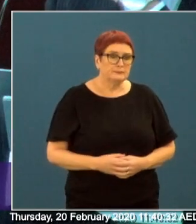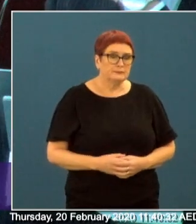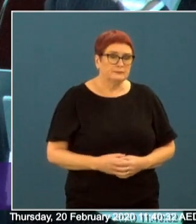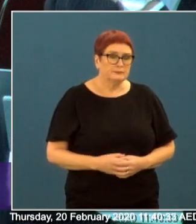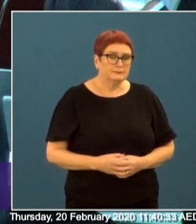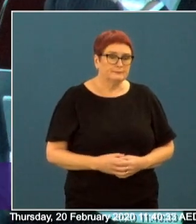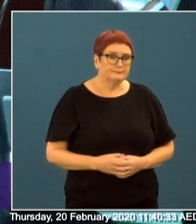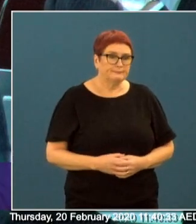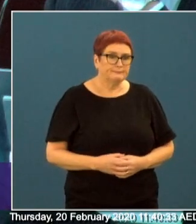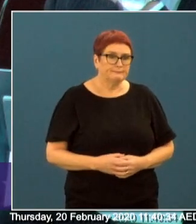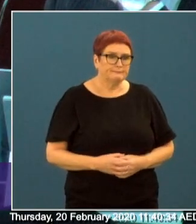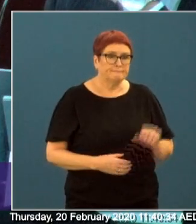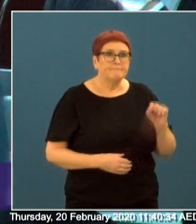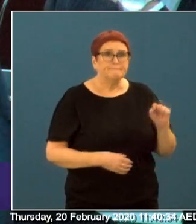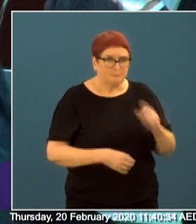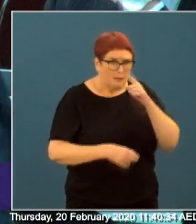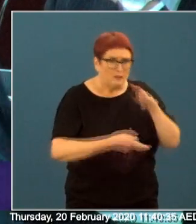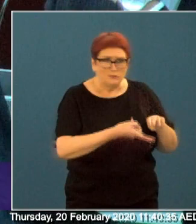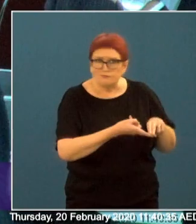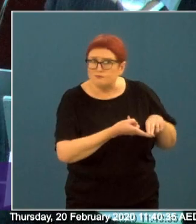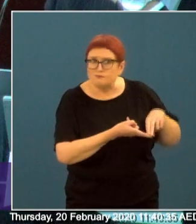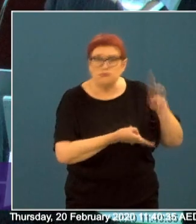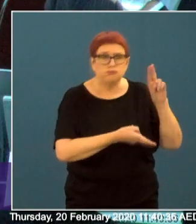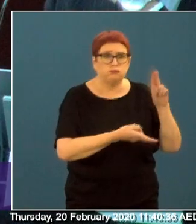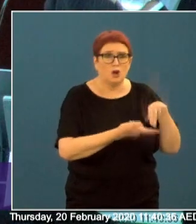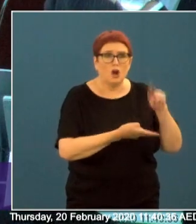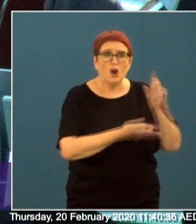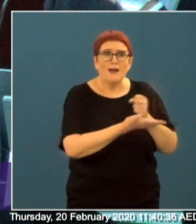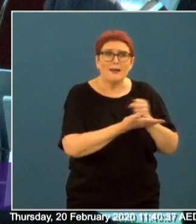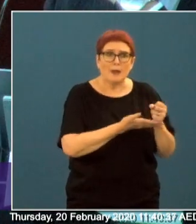in terms of people identified as in the cohort of autistic people